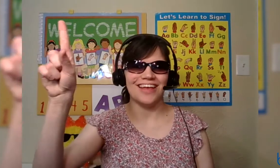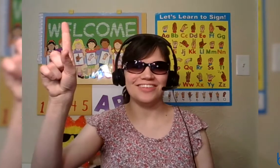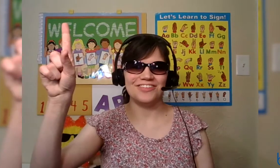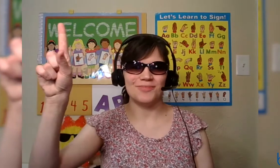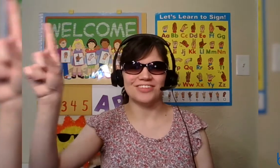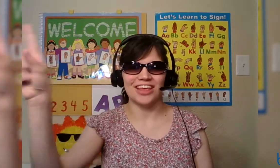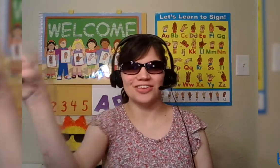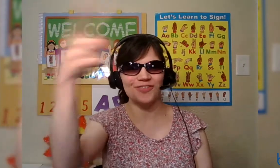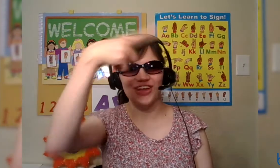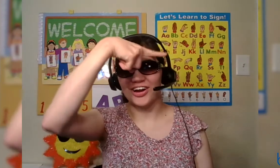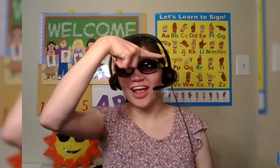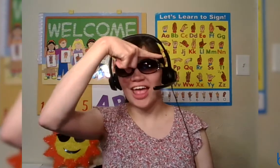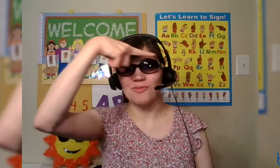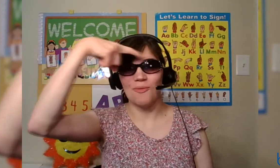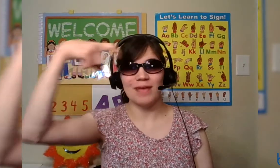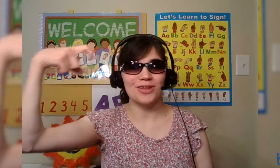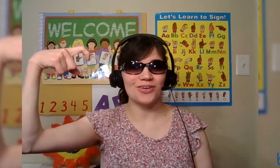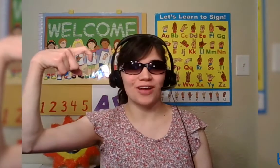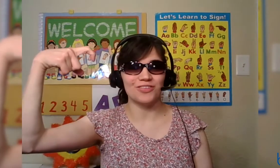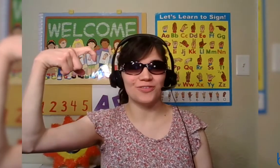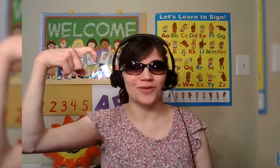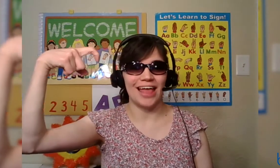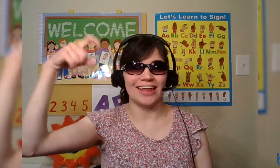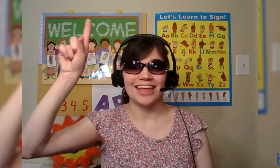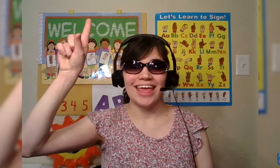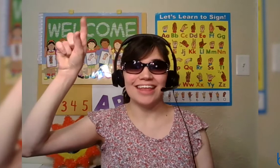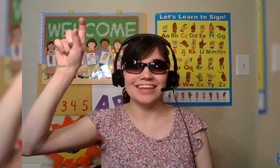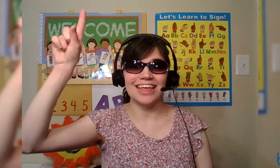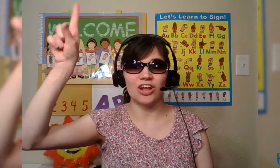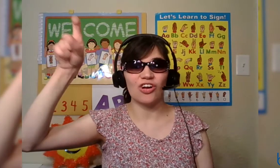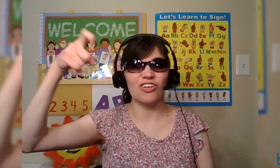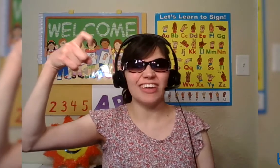sign summer, take your finger and wipe it across your forehead ending in a curled